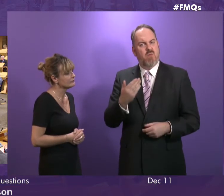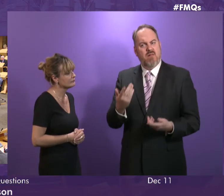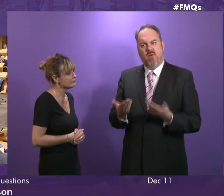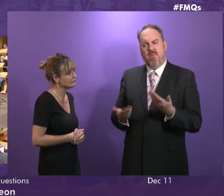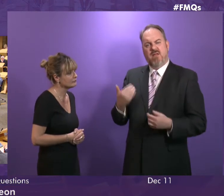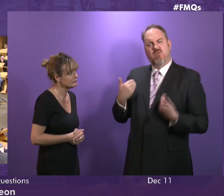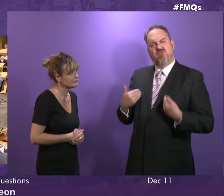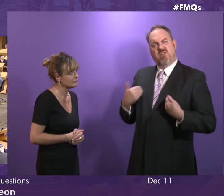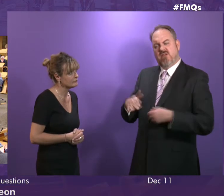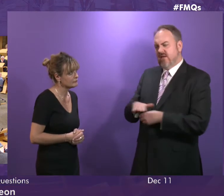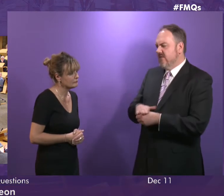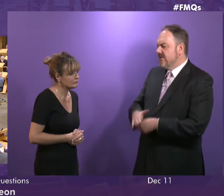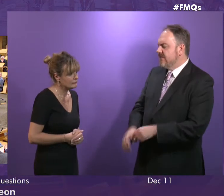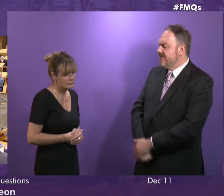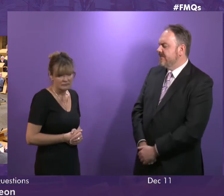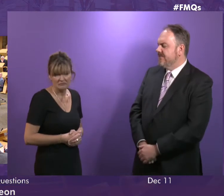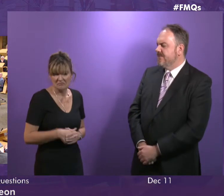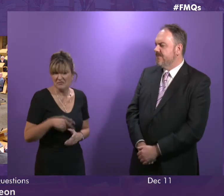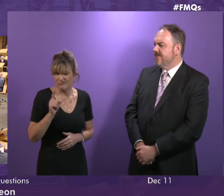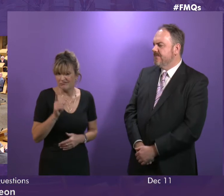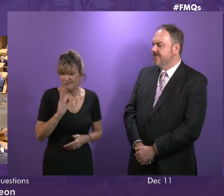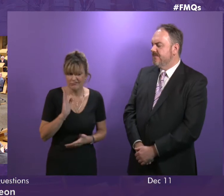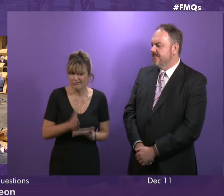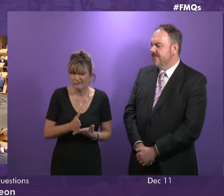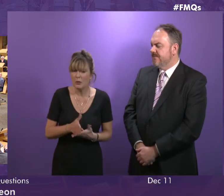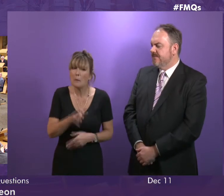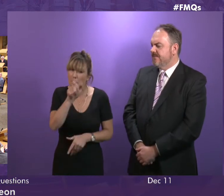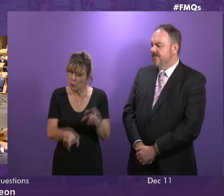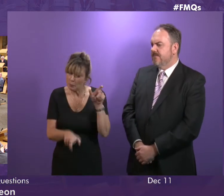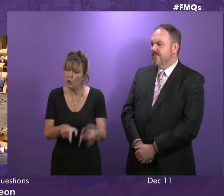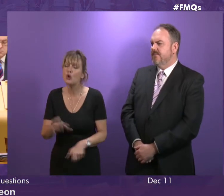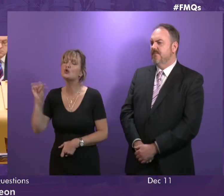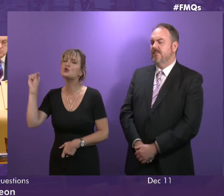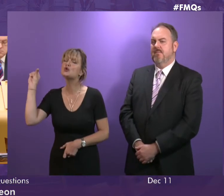Pupils should be able to choose their preferred subjects. When a subject cannot be offered